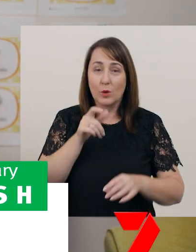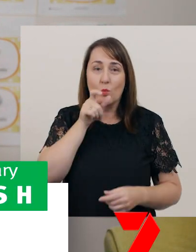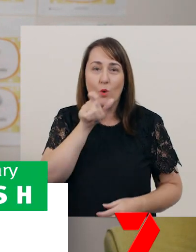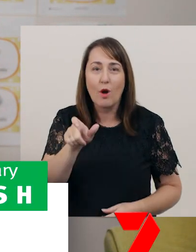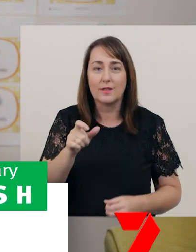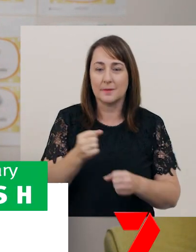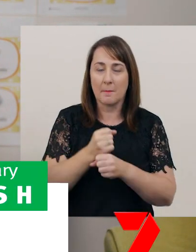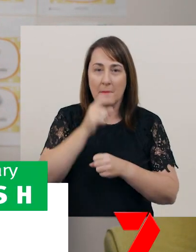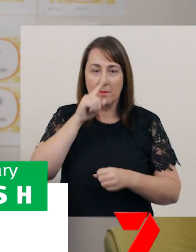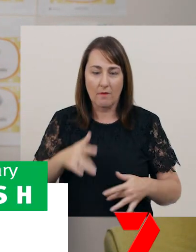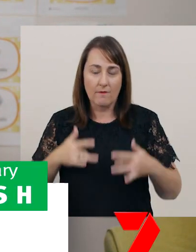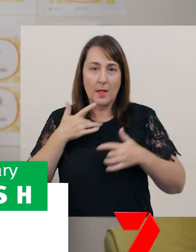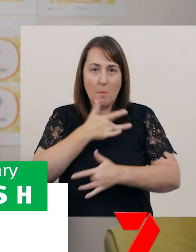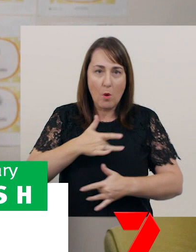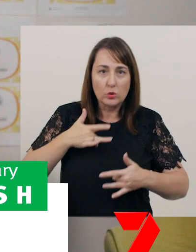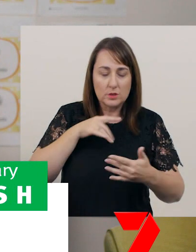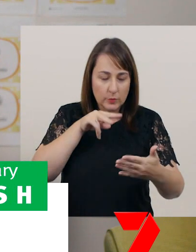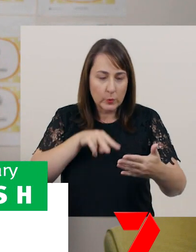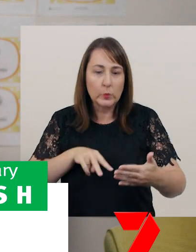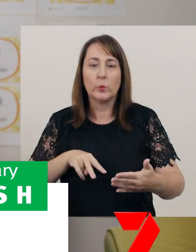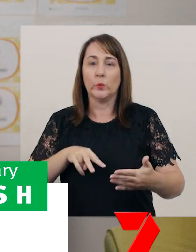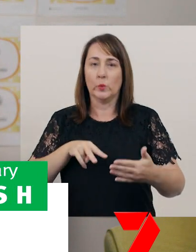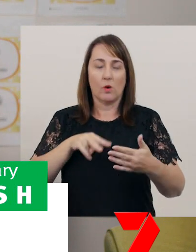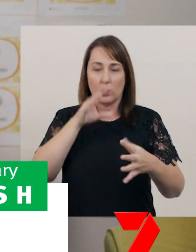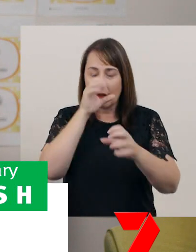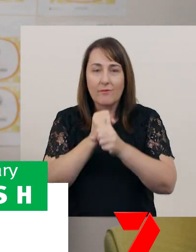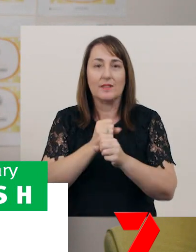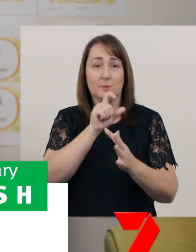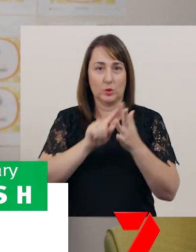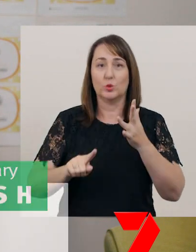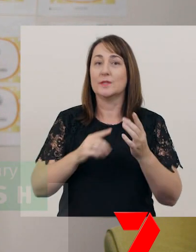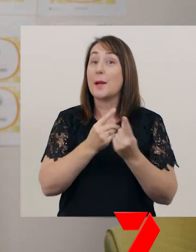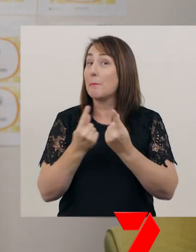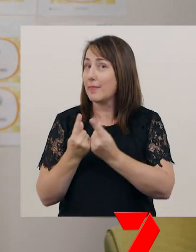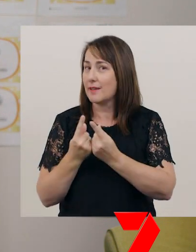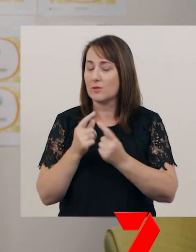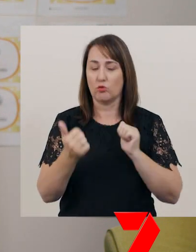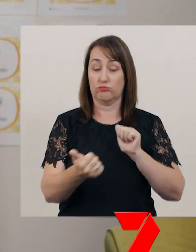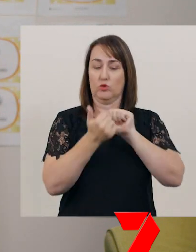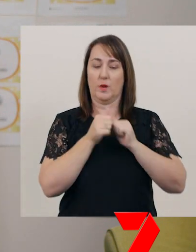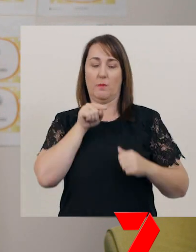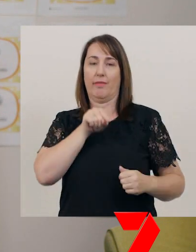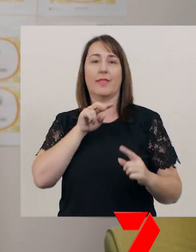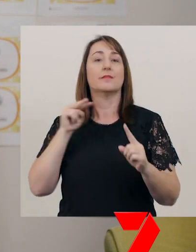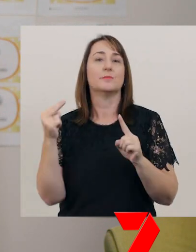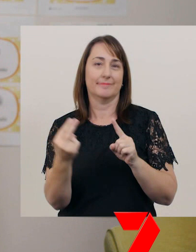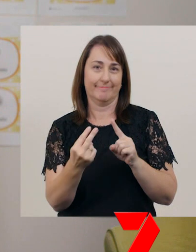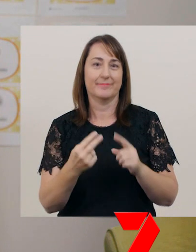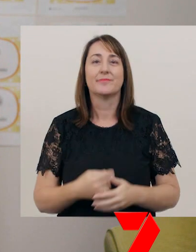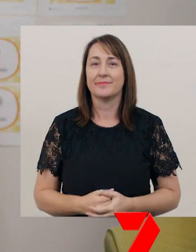to make the audience feel a particular way, or to convince them to do something, or agree with a particular point of view. Today,